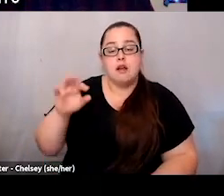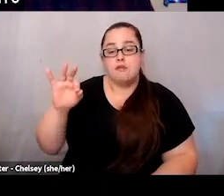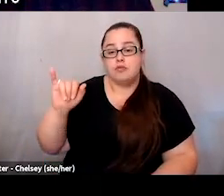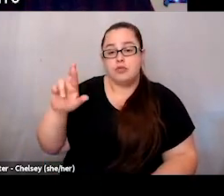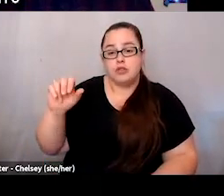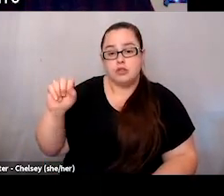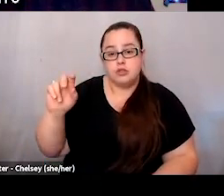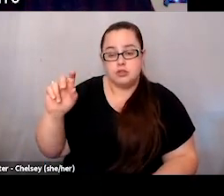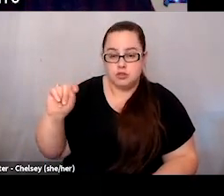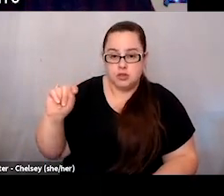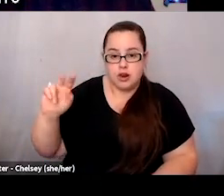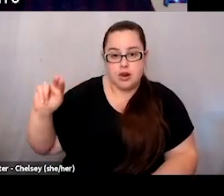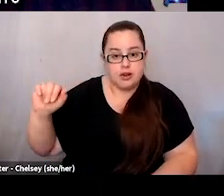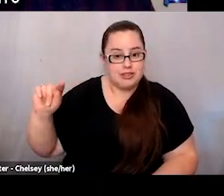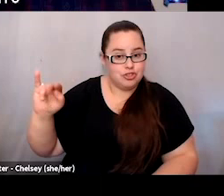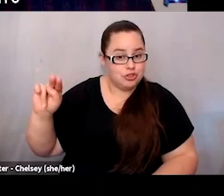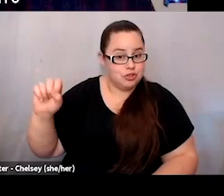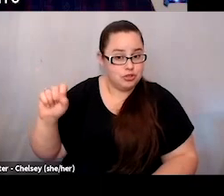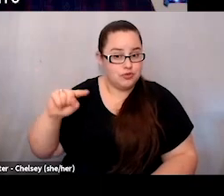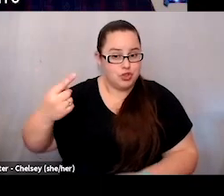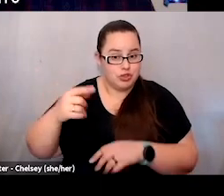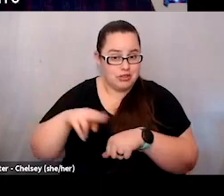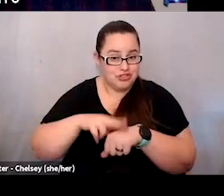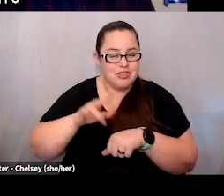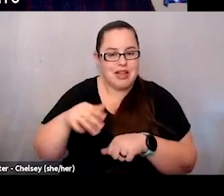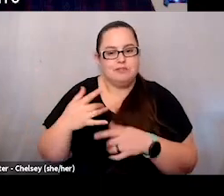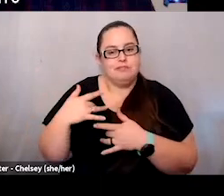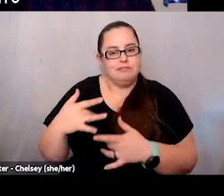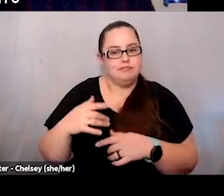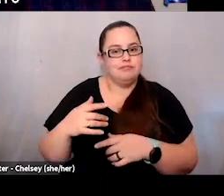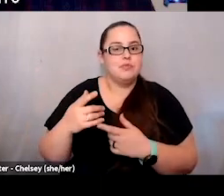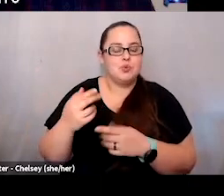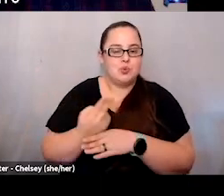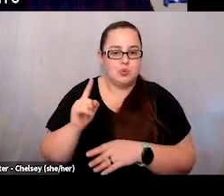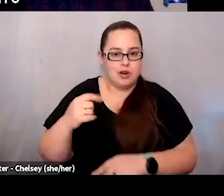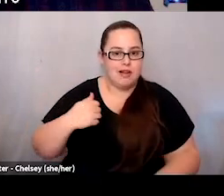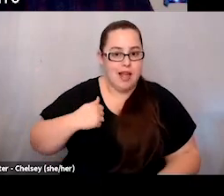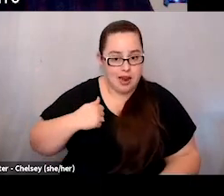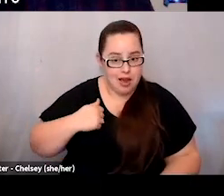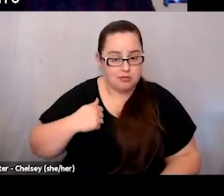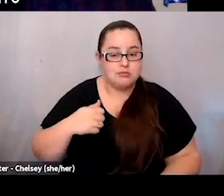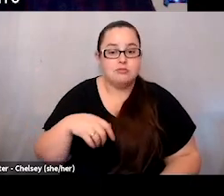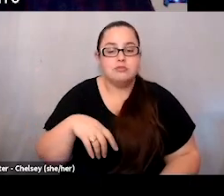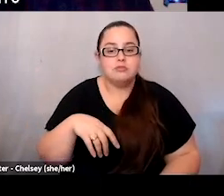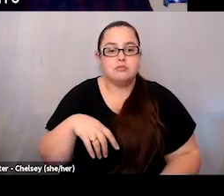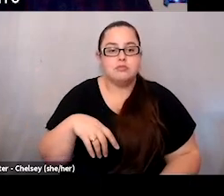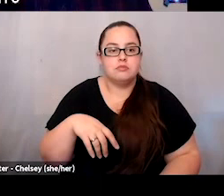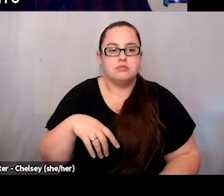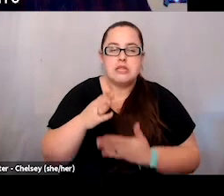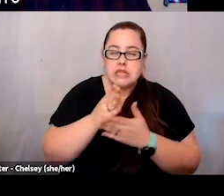in Canada. And you'll find some people use that term here, the United States, but that's